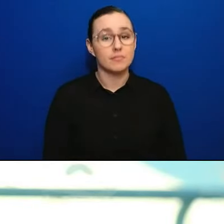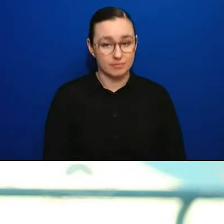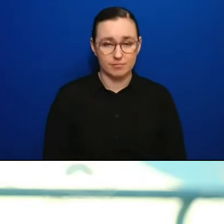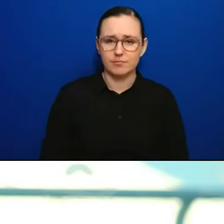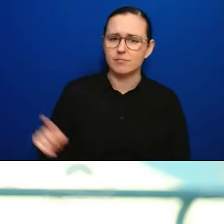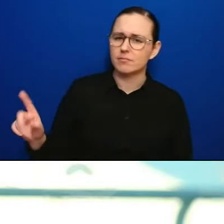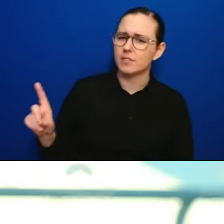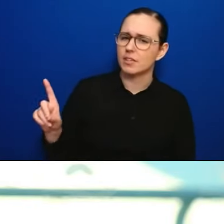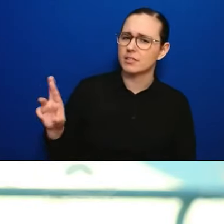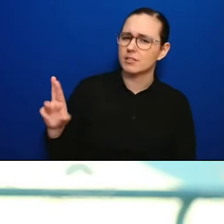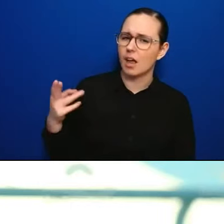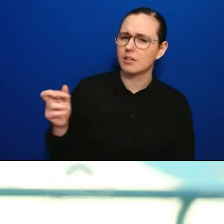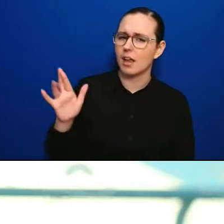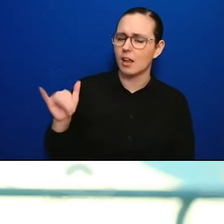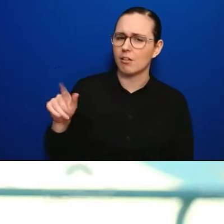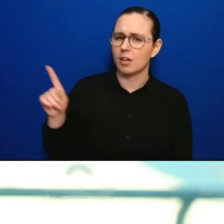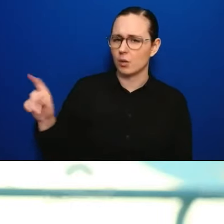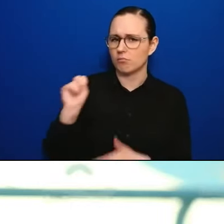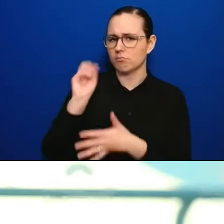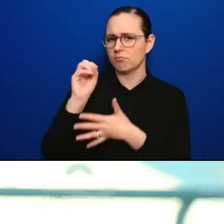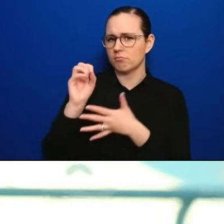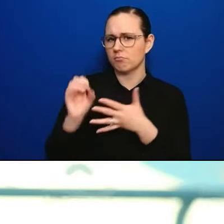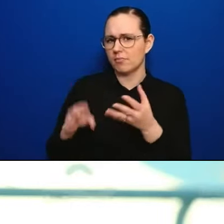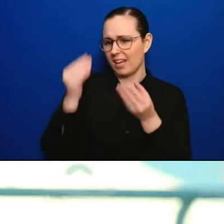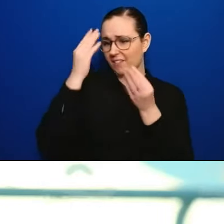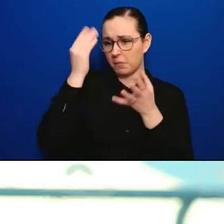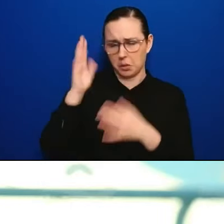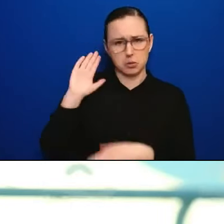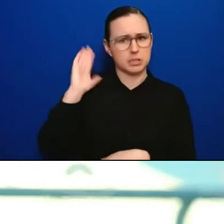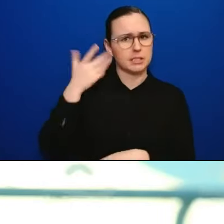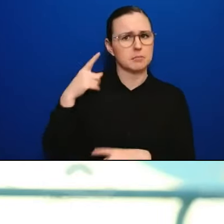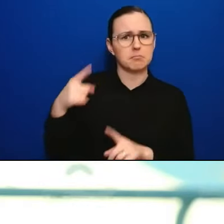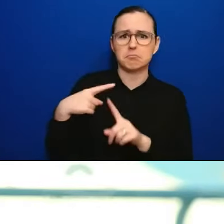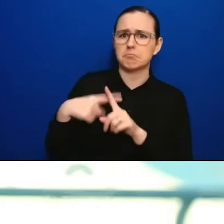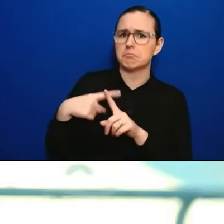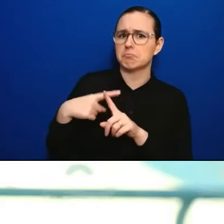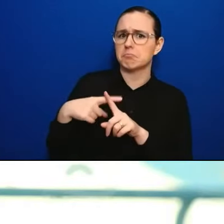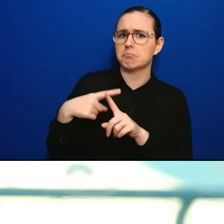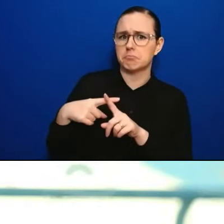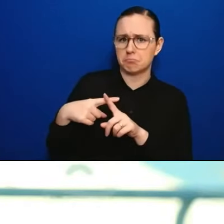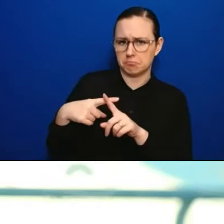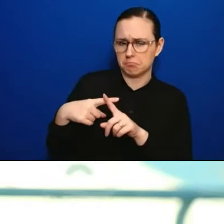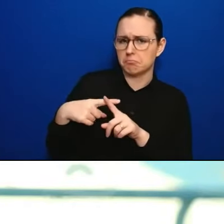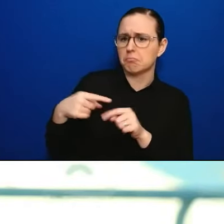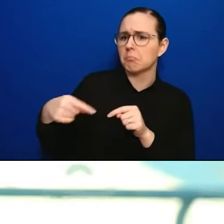Hi there. I'm wondering with all of the information that you have laid out today, Dr. Henry and